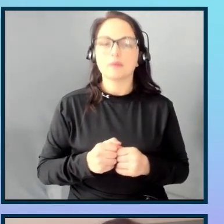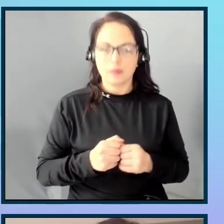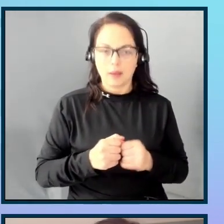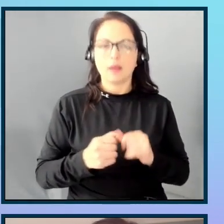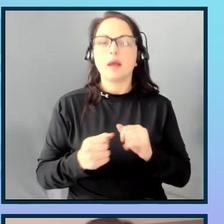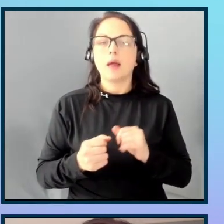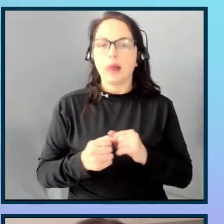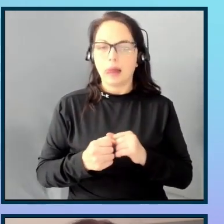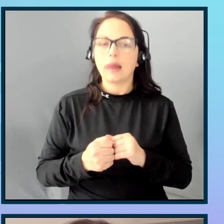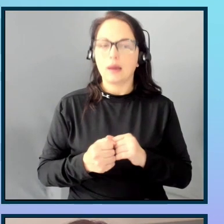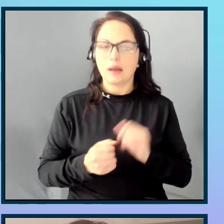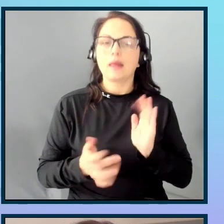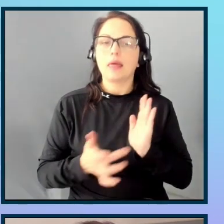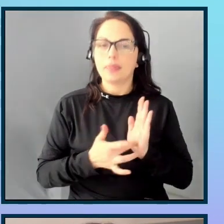It just needs to get a little better